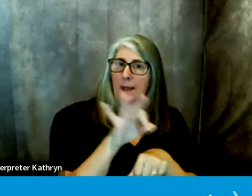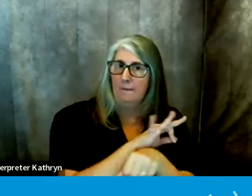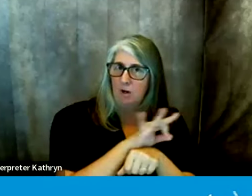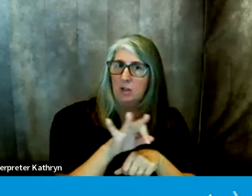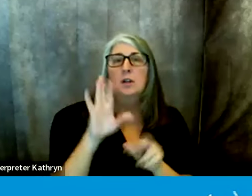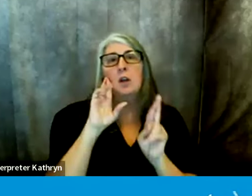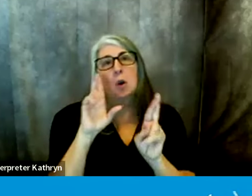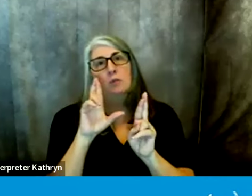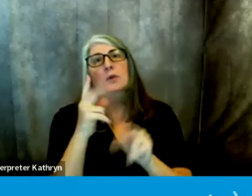indwelling catheter free in general.